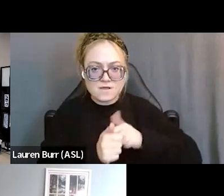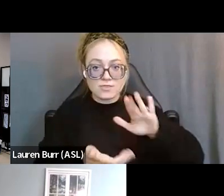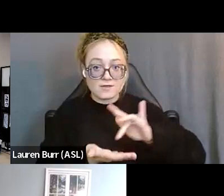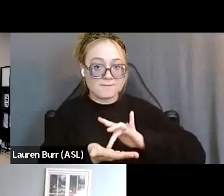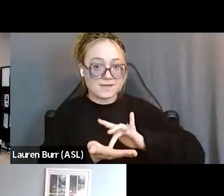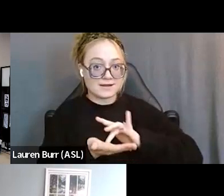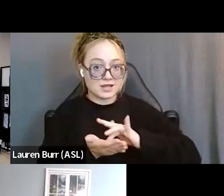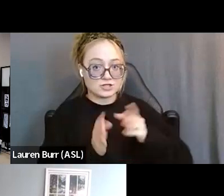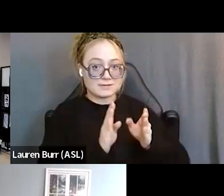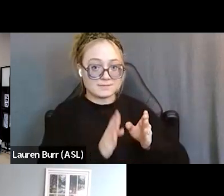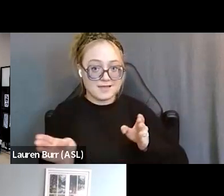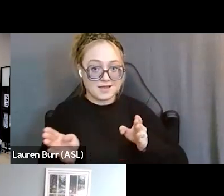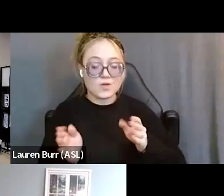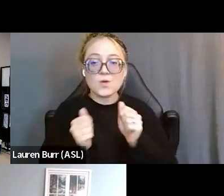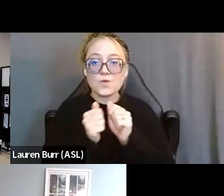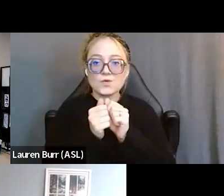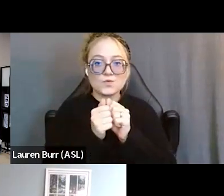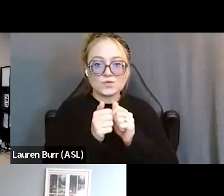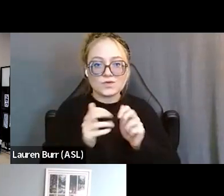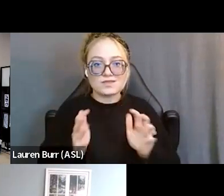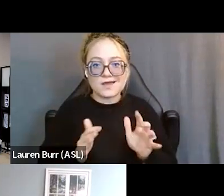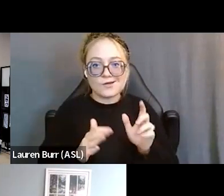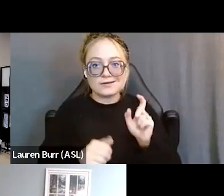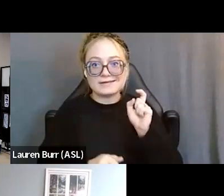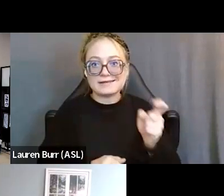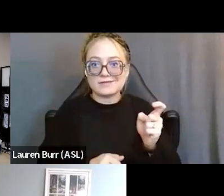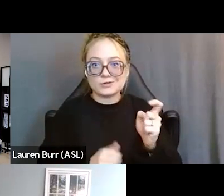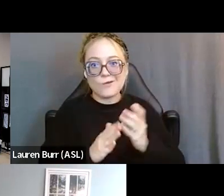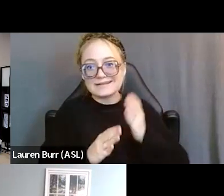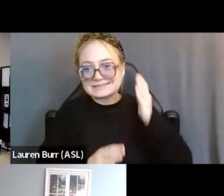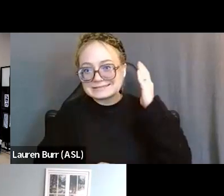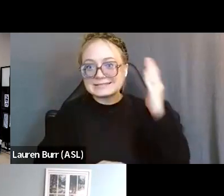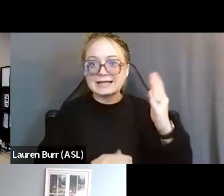them maybe like the access to excessive medication to overdose.